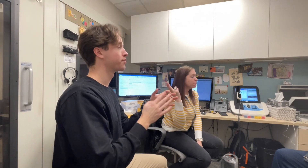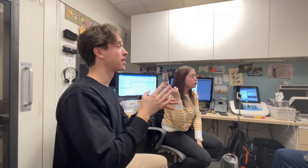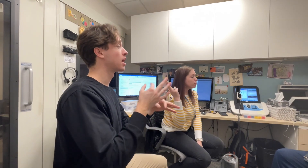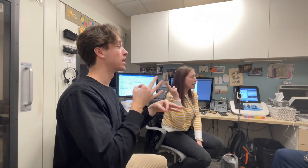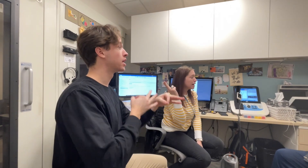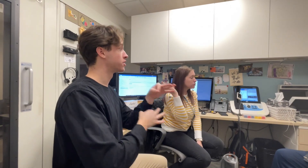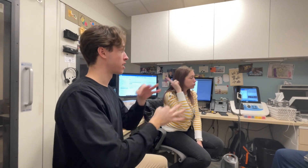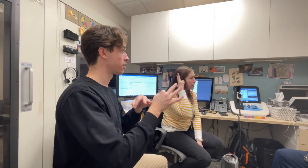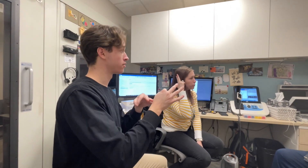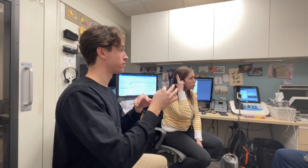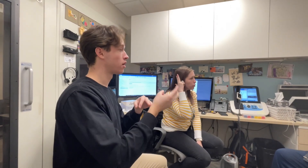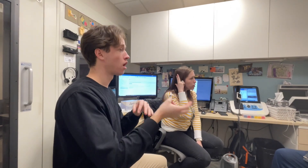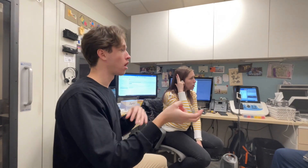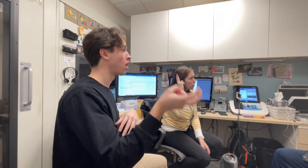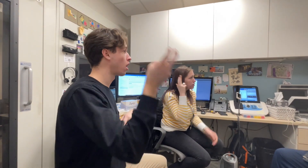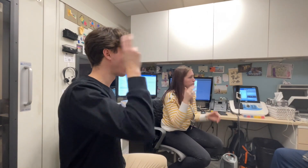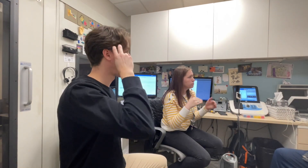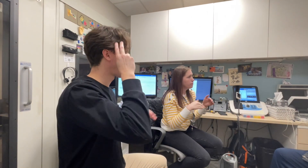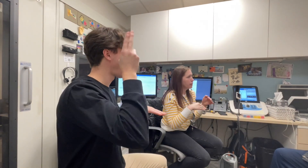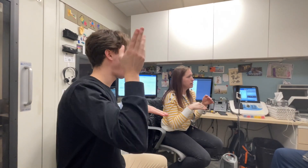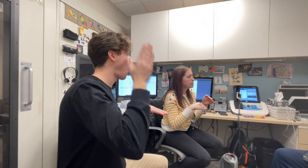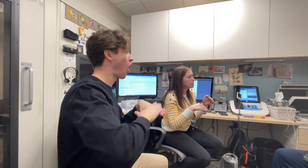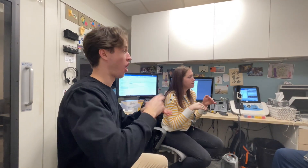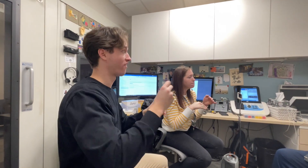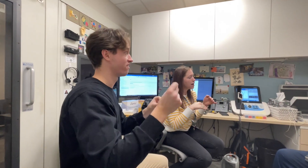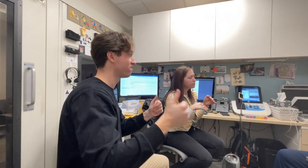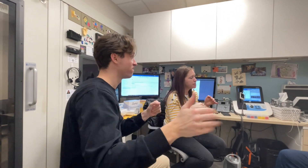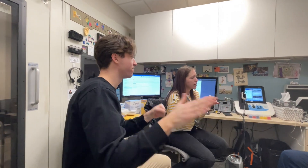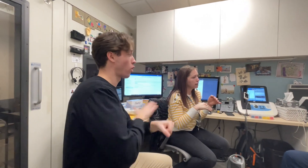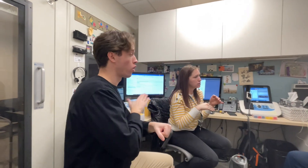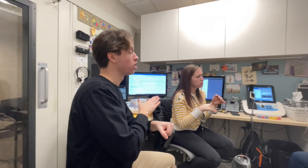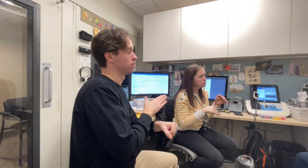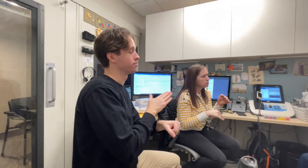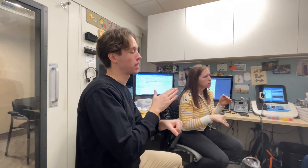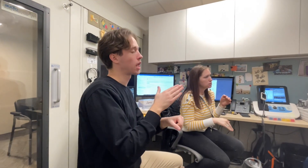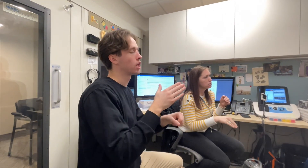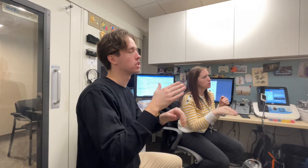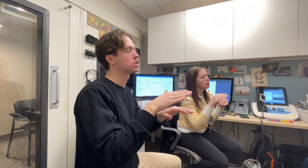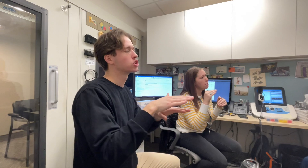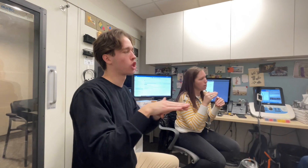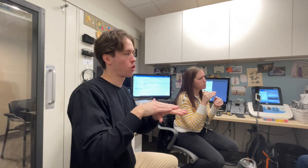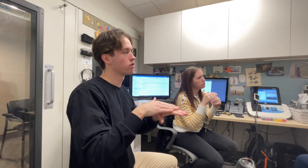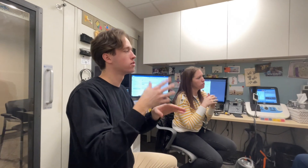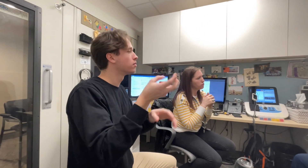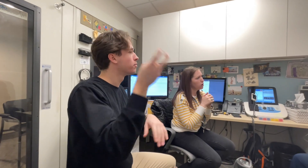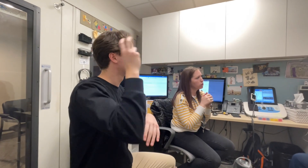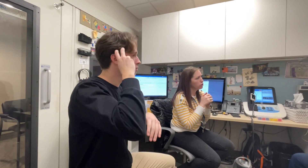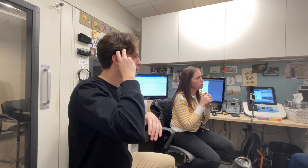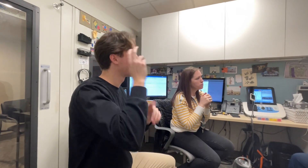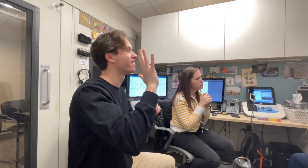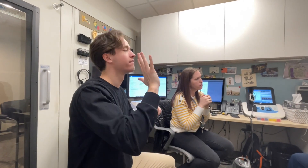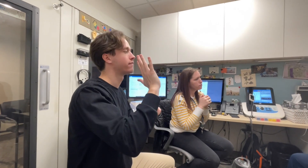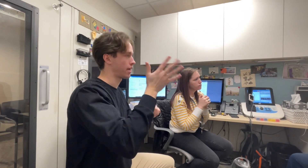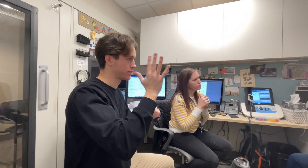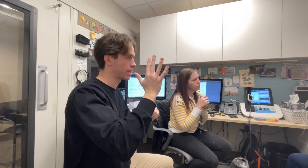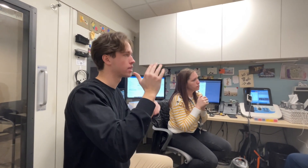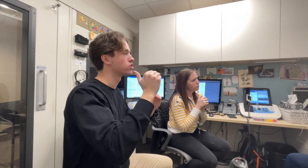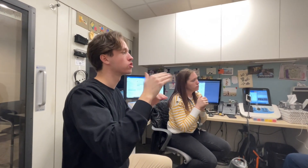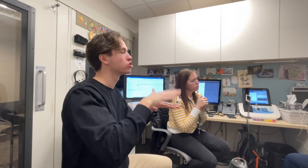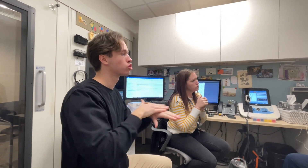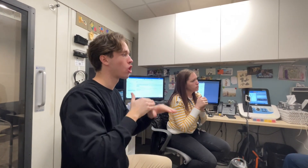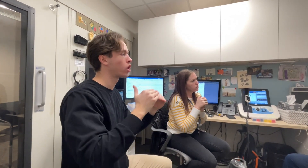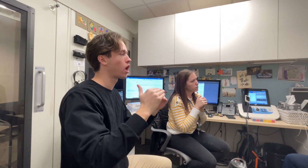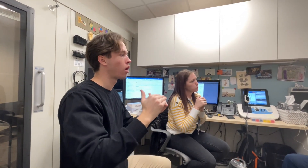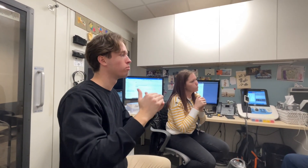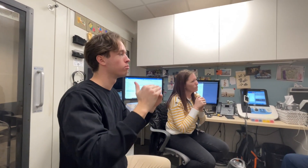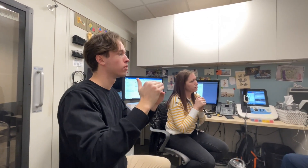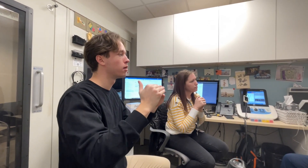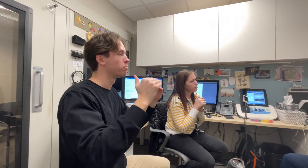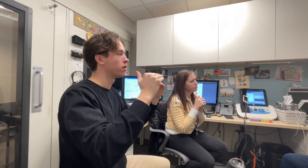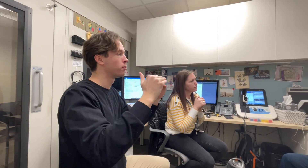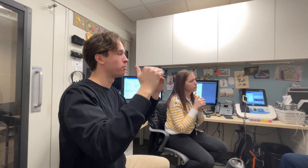full blast right when you put it on it takes 5 Seconds to come up to full volume